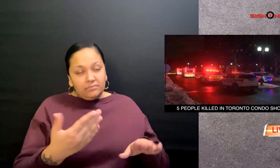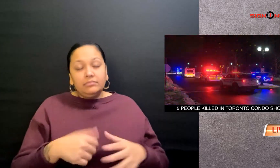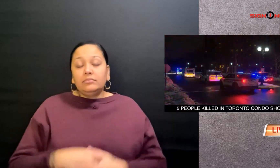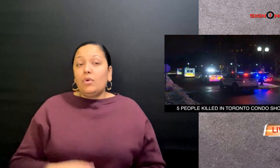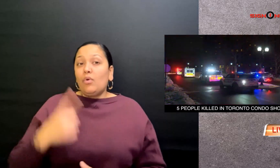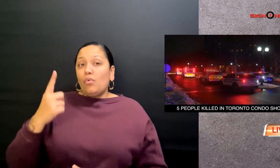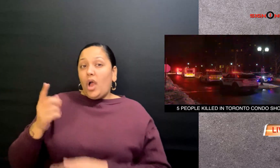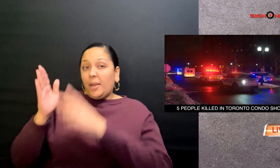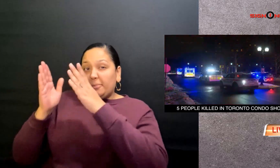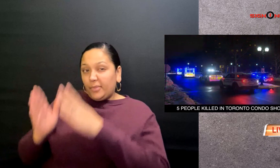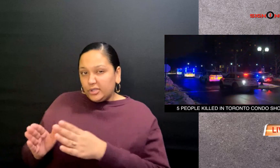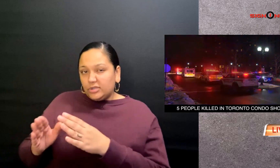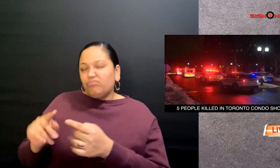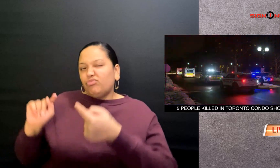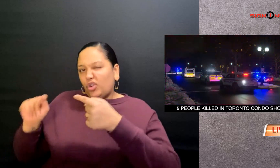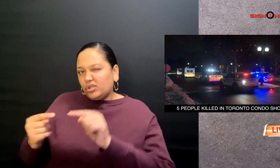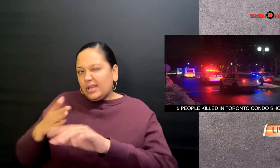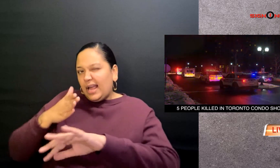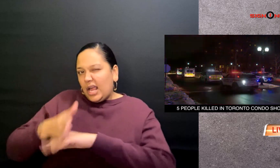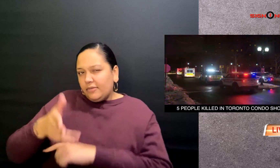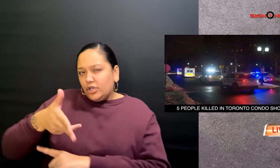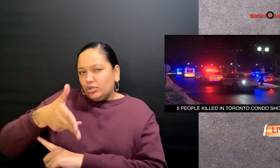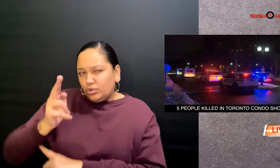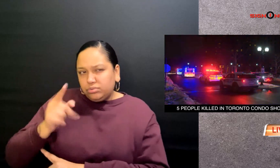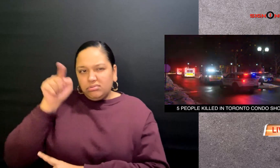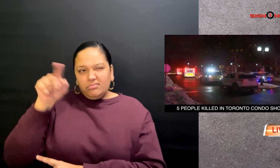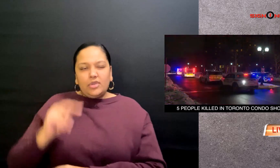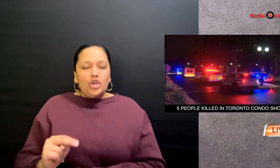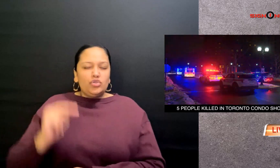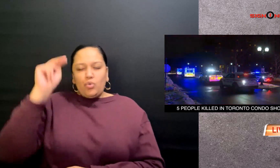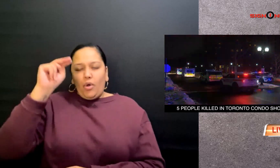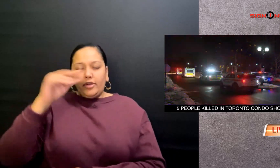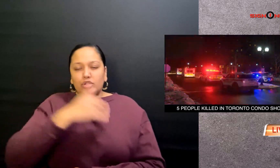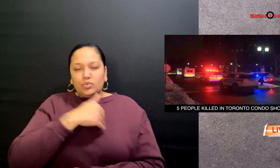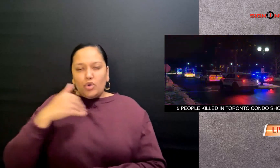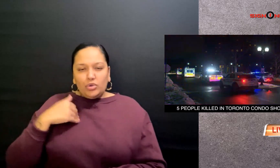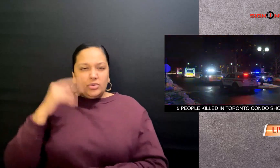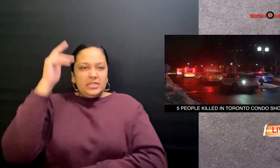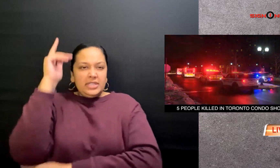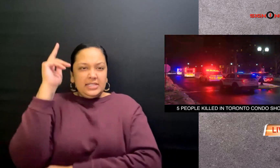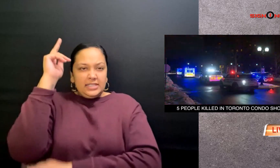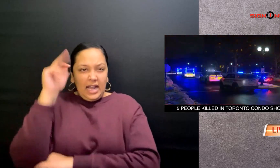five people are dead and one person is hurt after a shooting north of Toronto